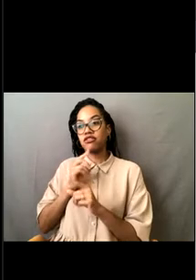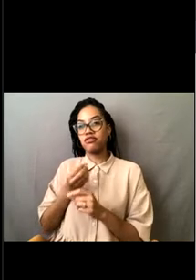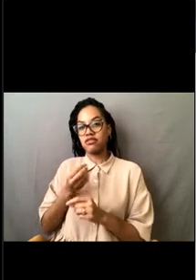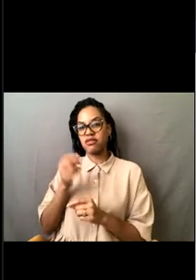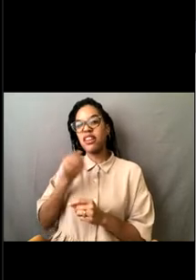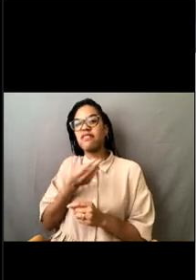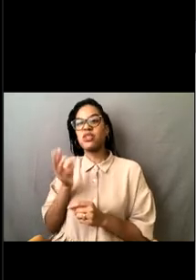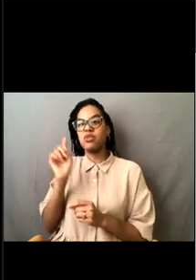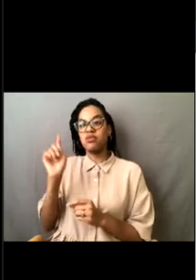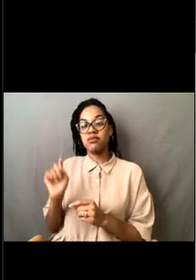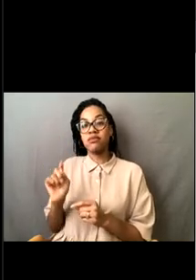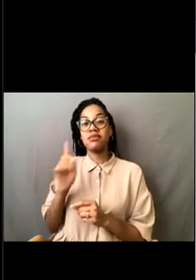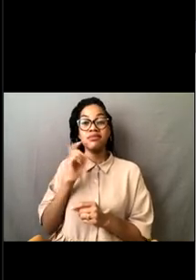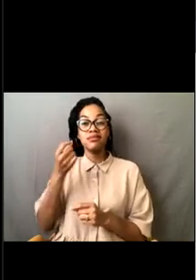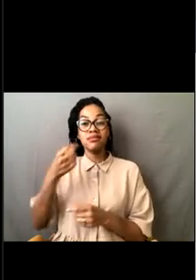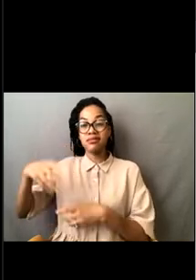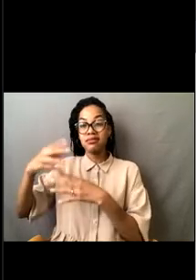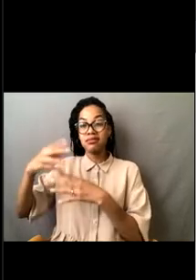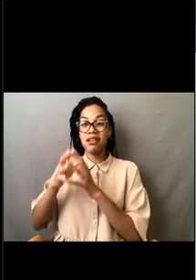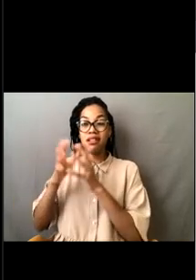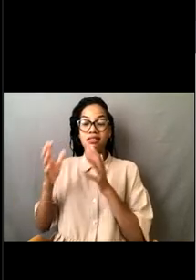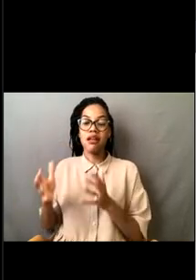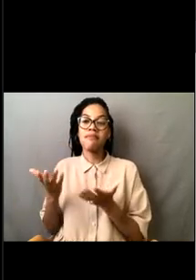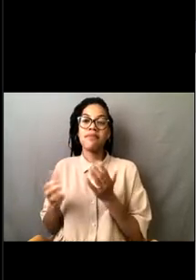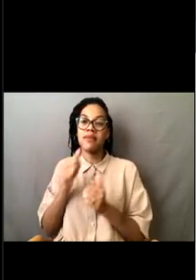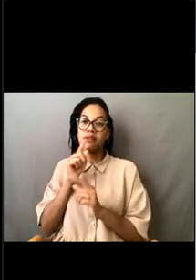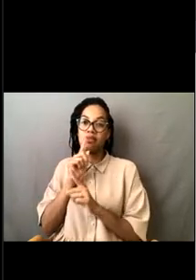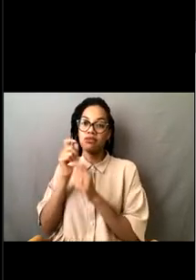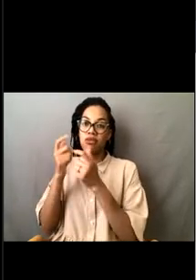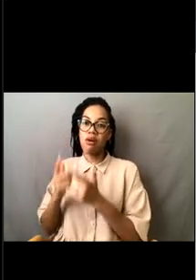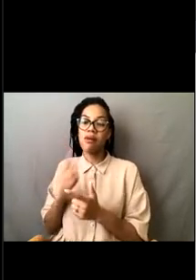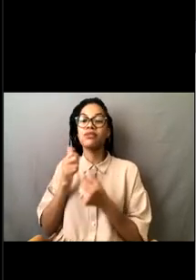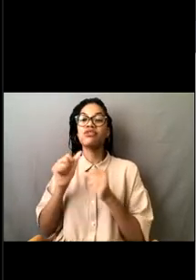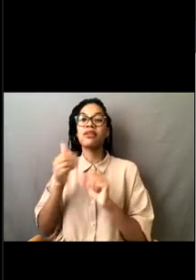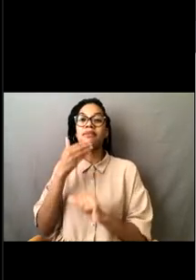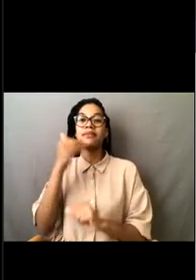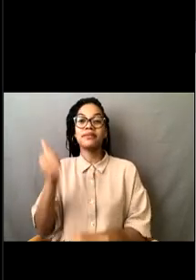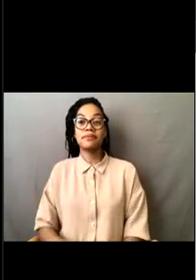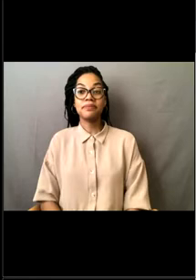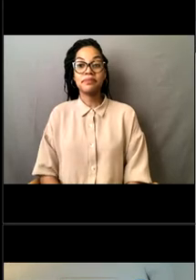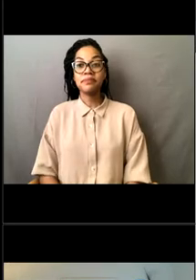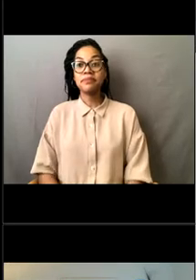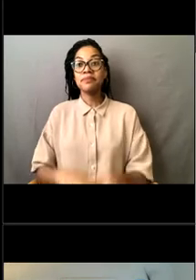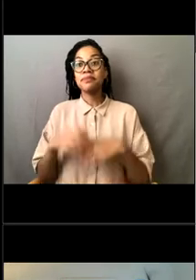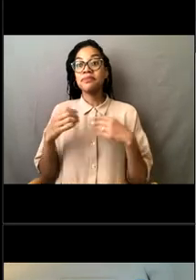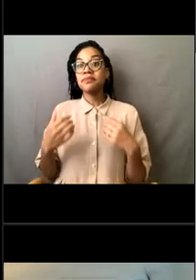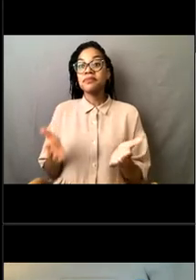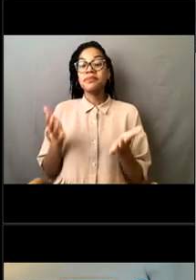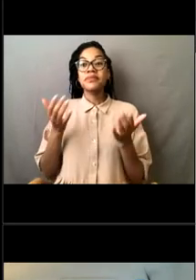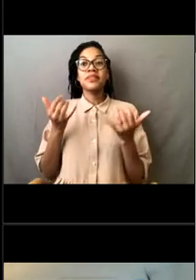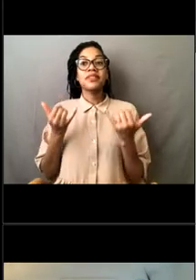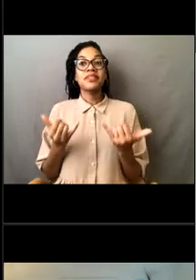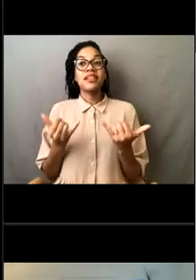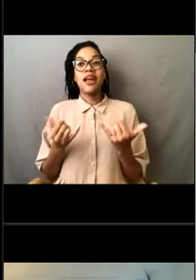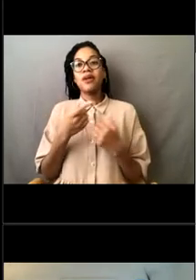but we'll try to answer as many questions as possible. All right, at this point you are probably saying, enough of that.